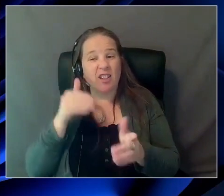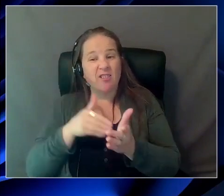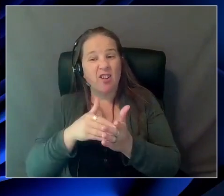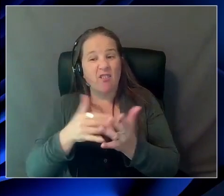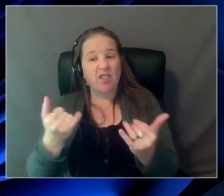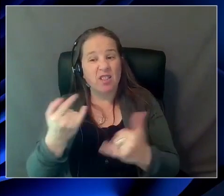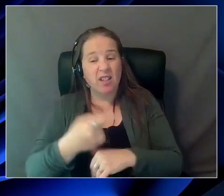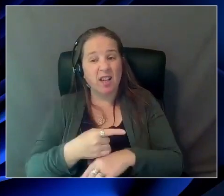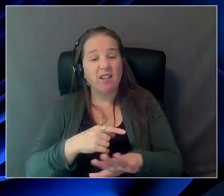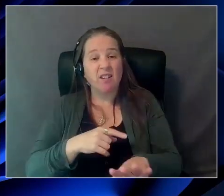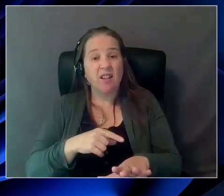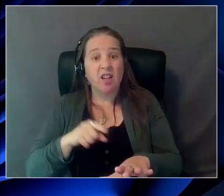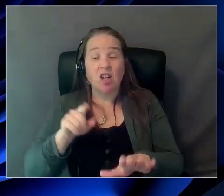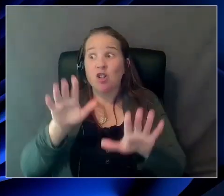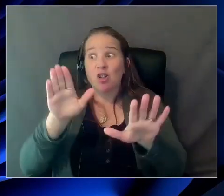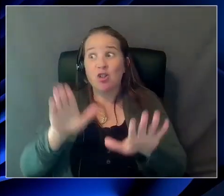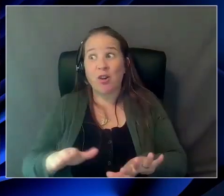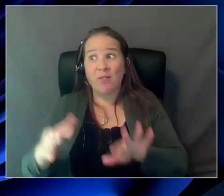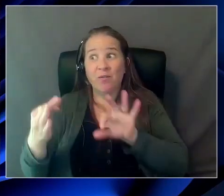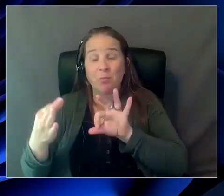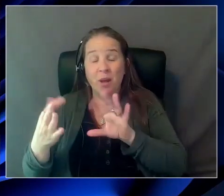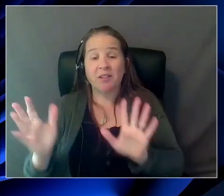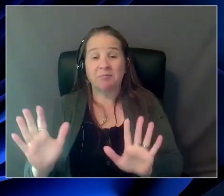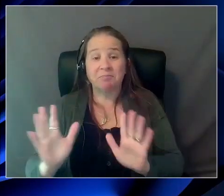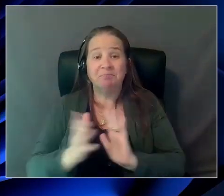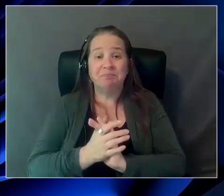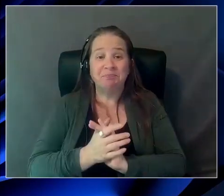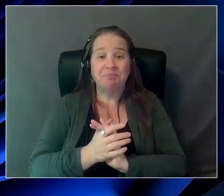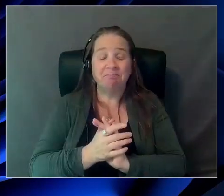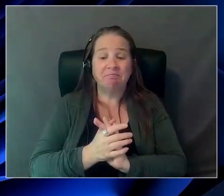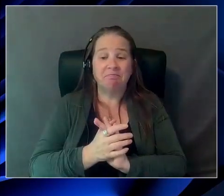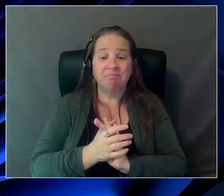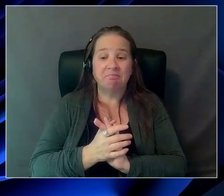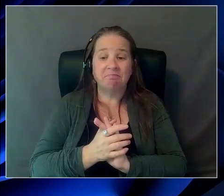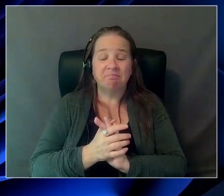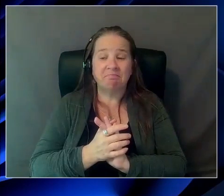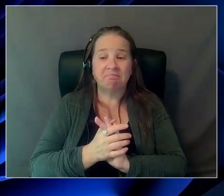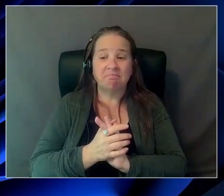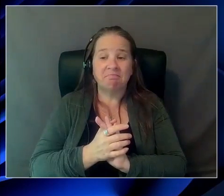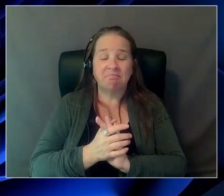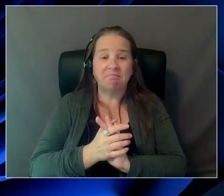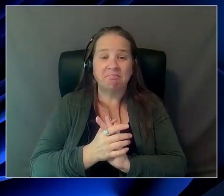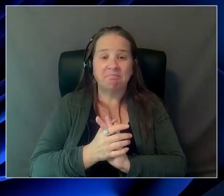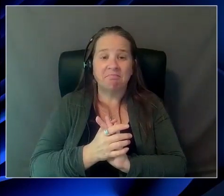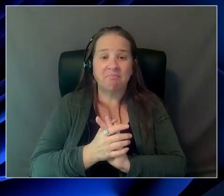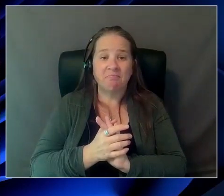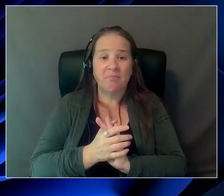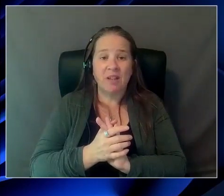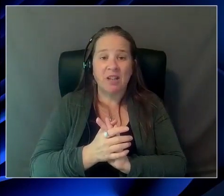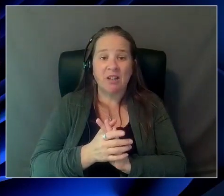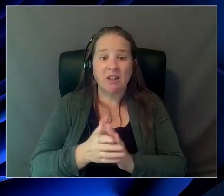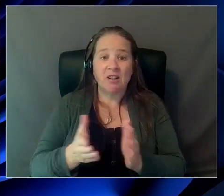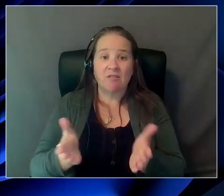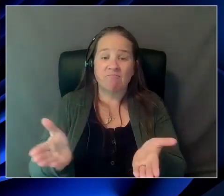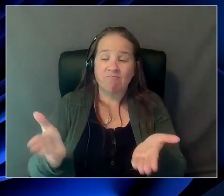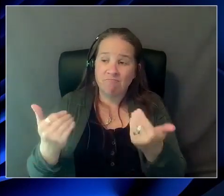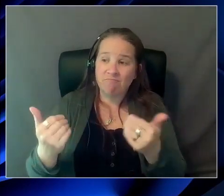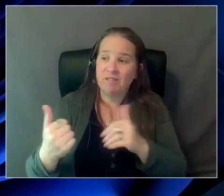but this is great feedback and we would love it to have you submit this feedback to us.